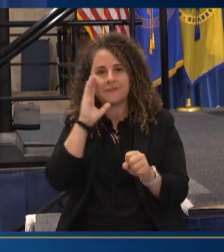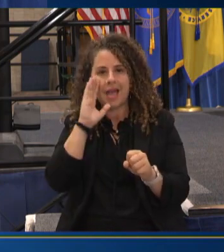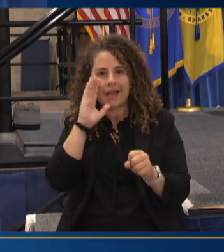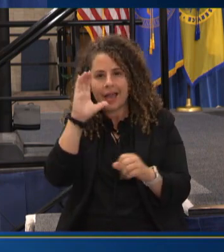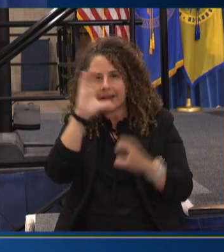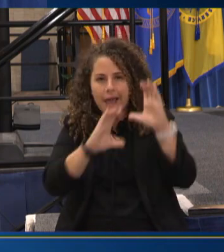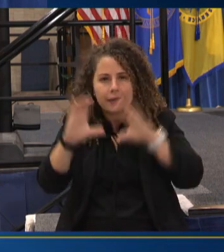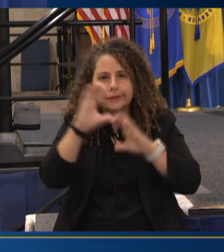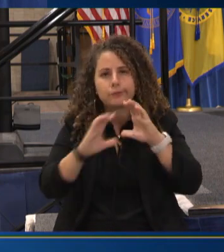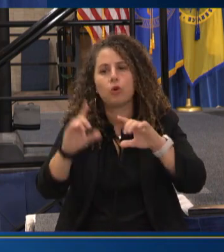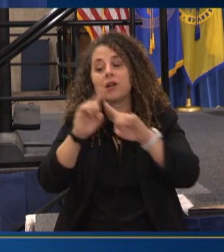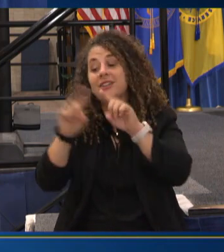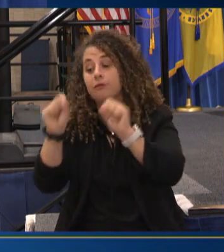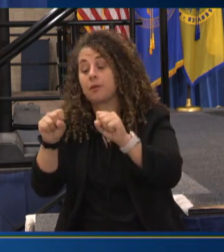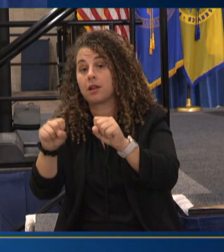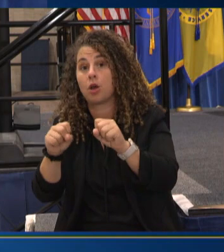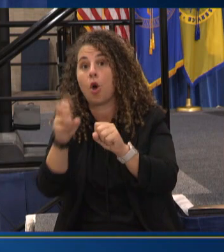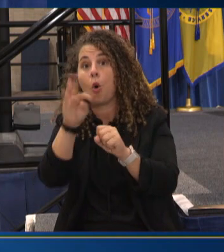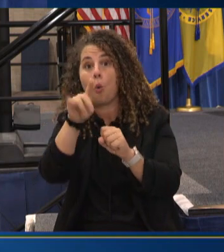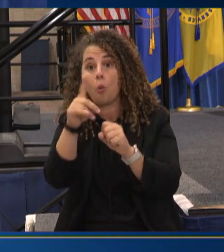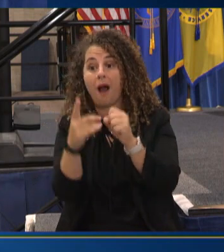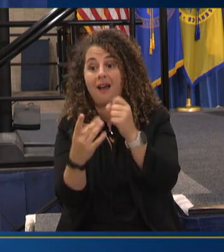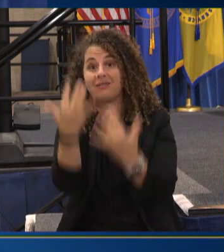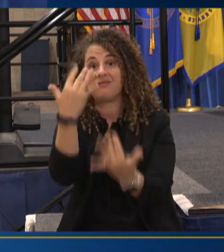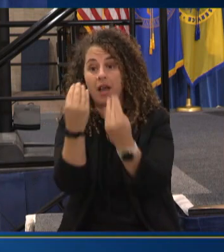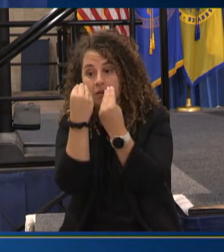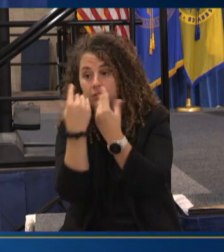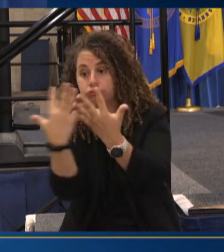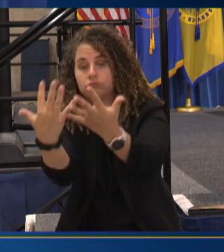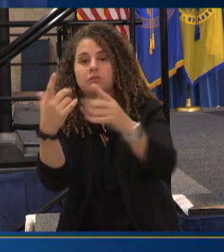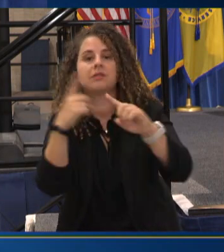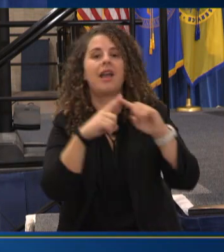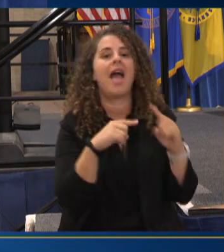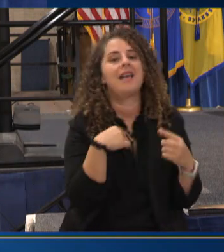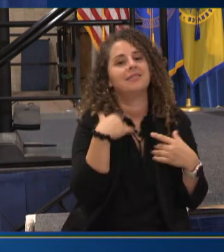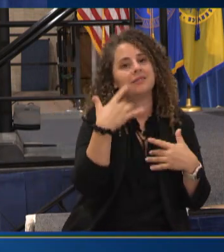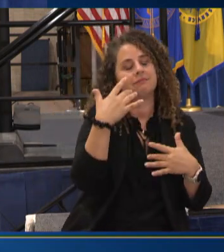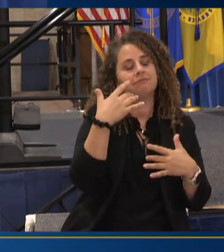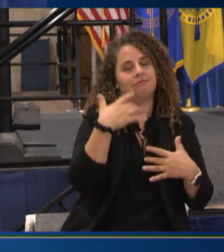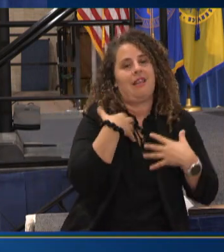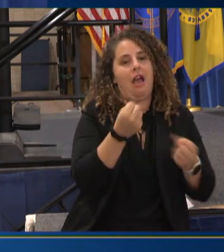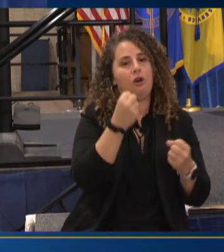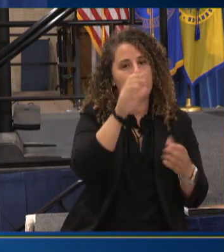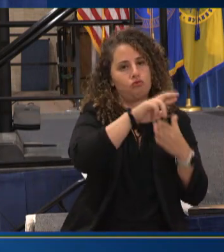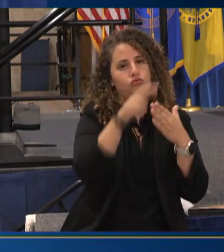between wildfire exposures and health outcomes. And that project is funded by the